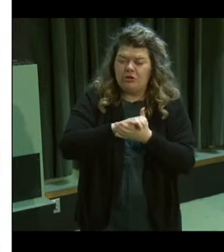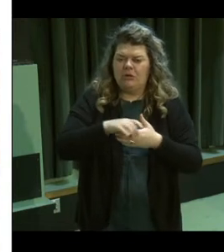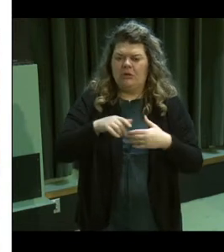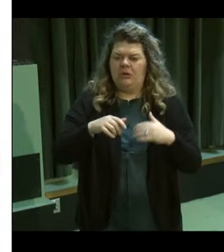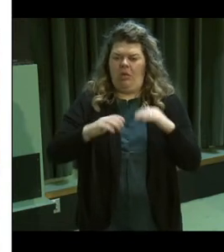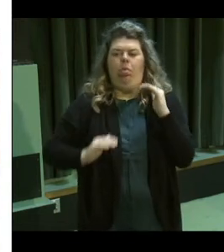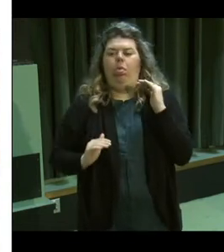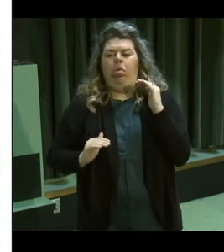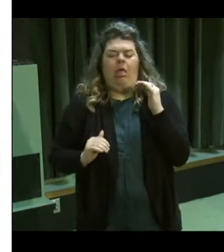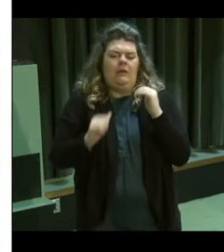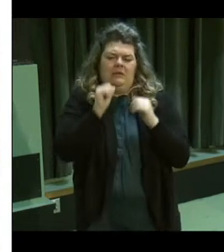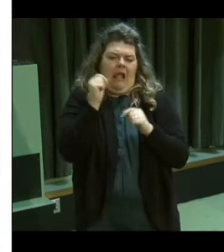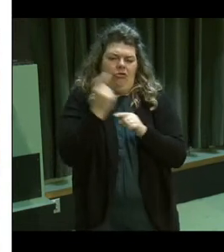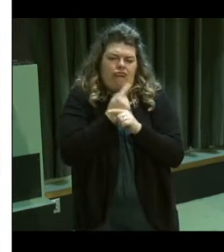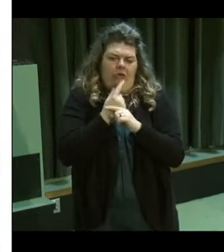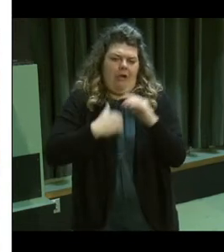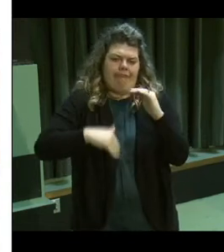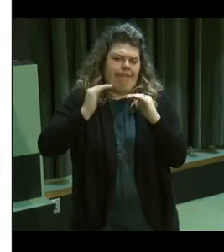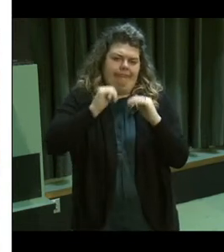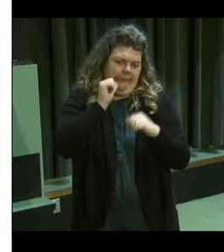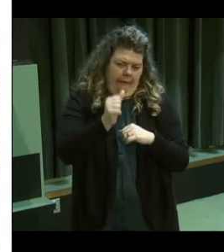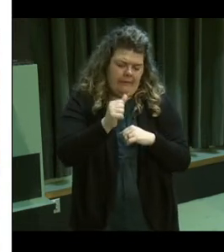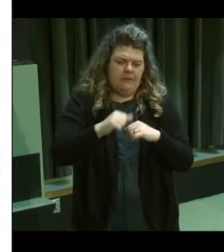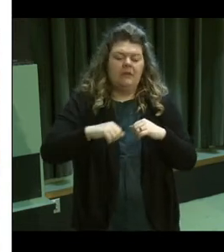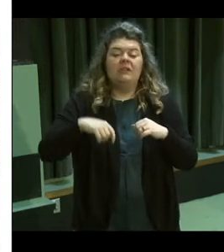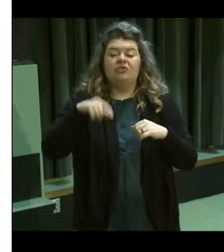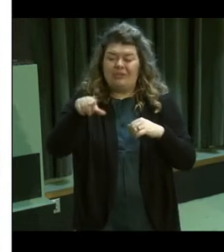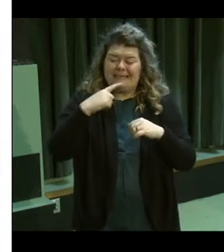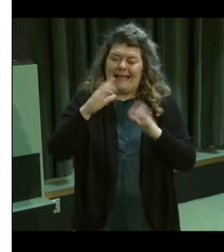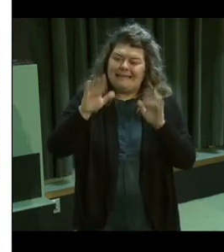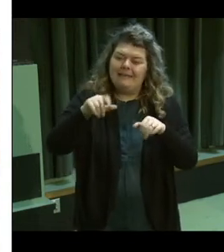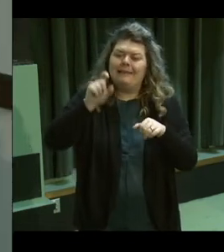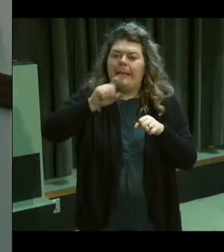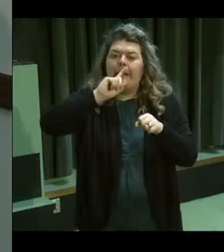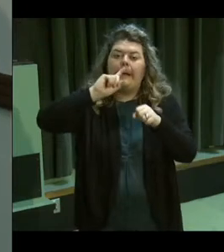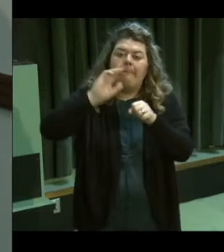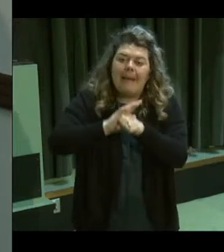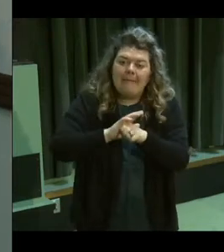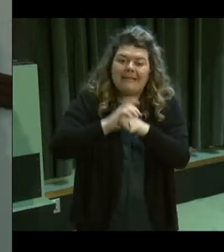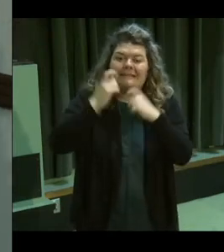marriage, we're not exactly where we needed to be back then.